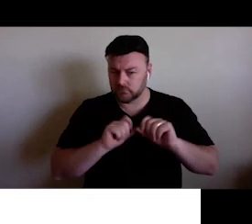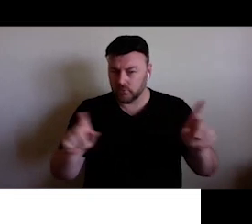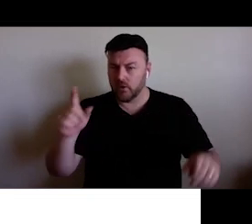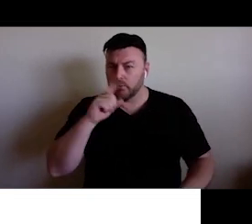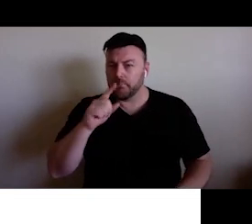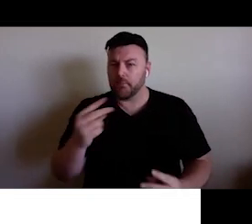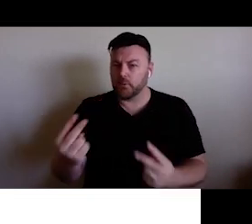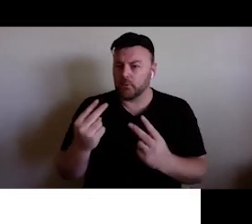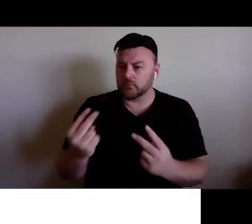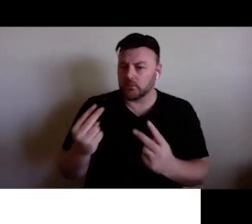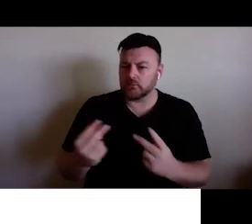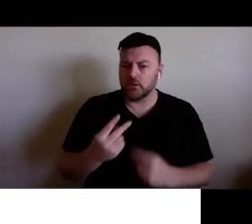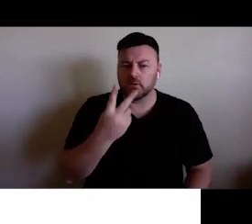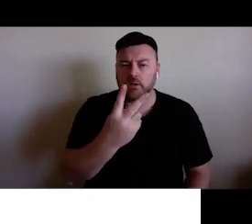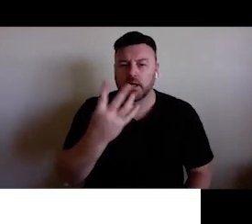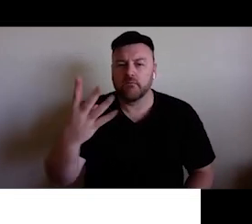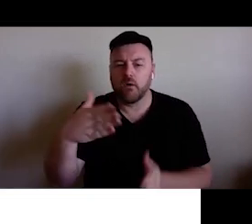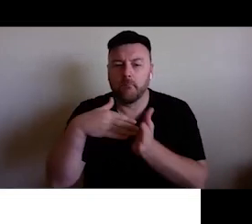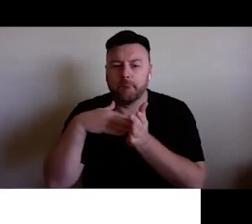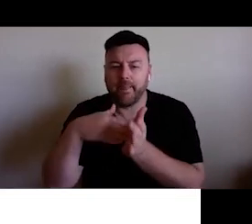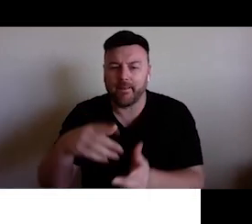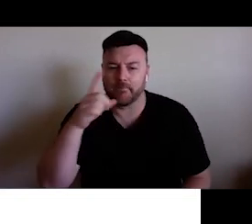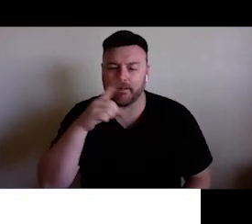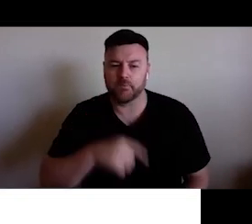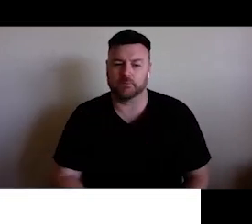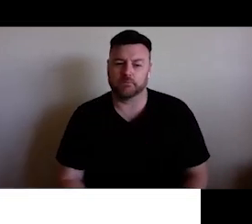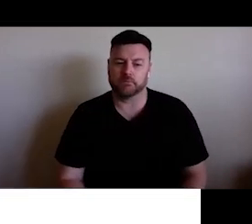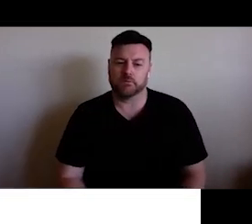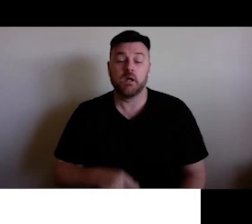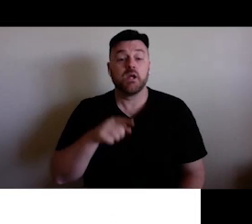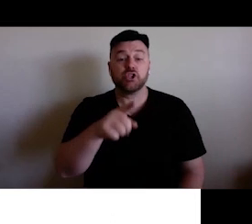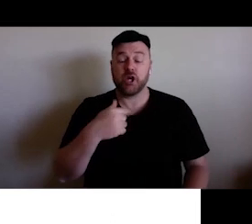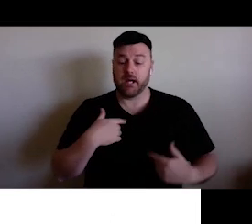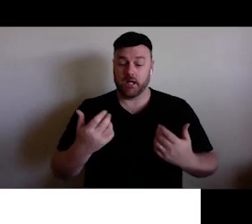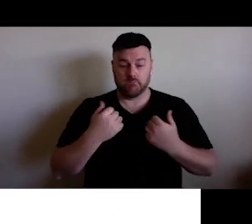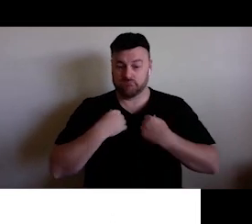over a period of time, she got 500,000 followers on Pinterest and